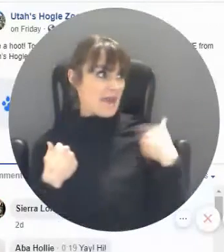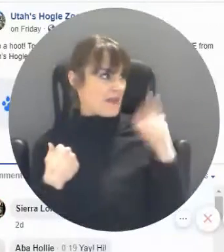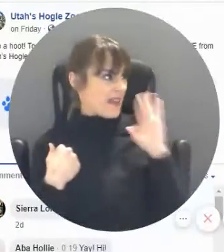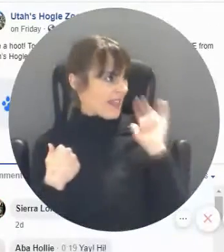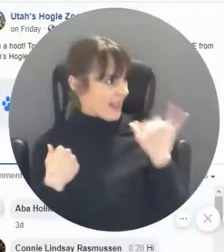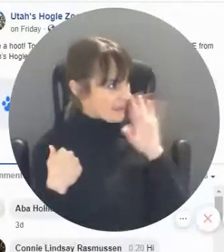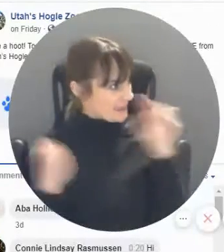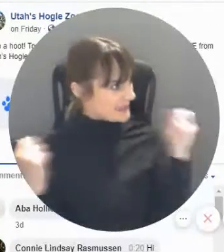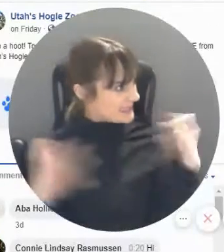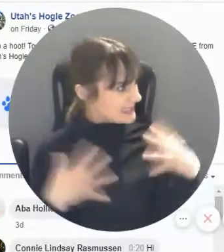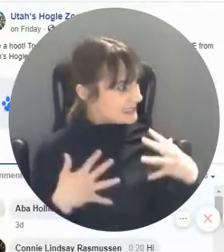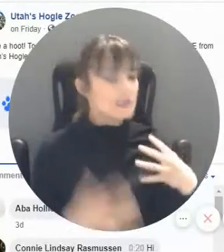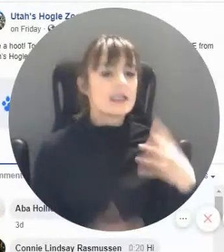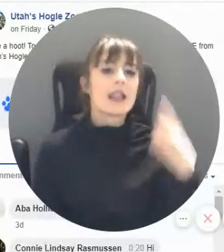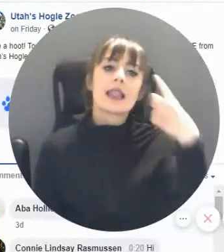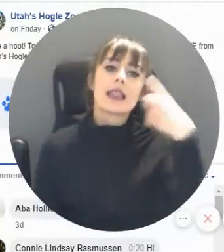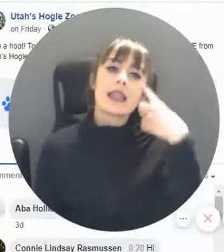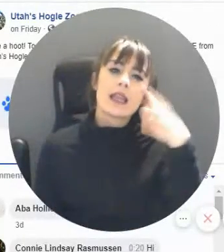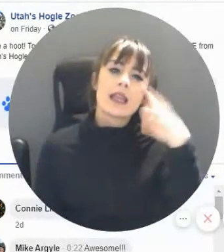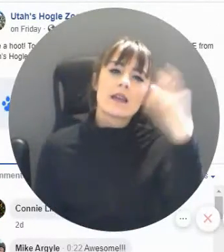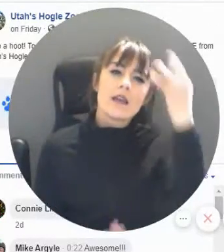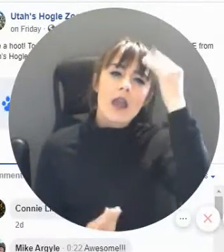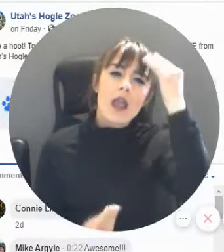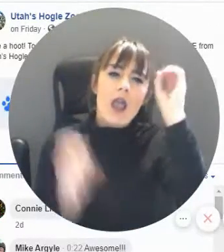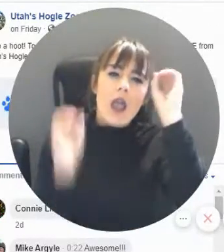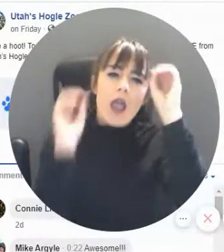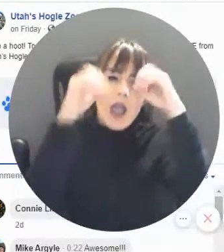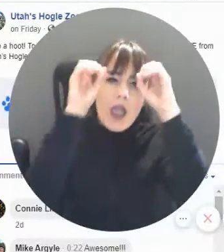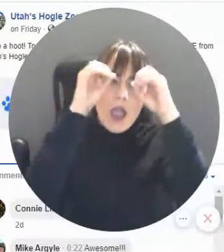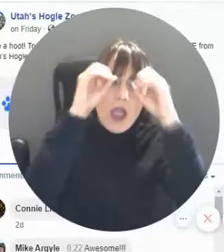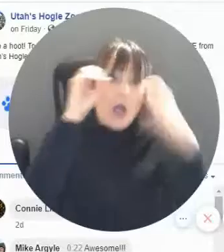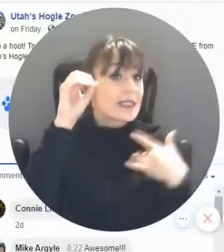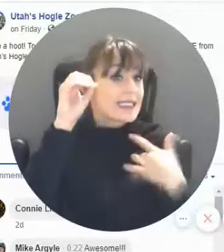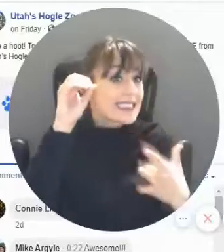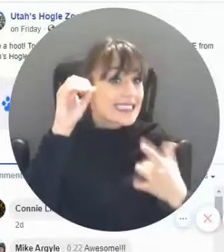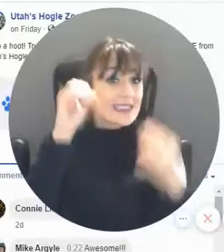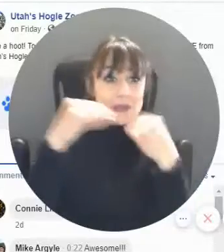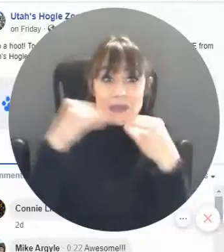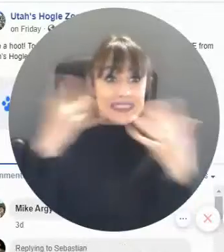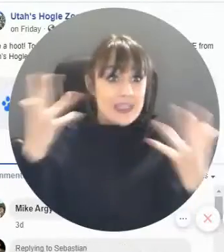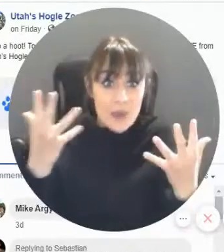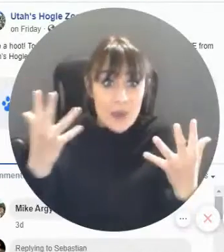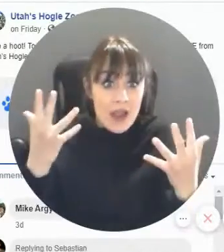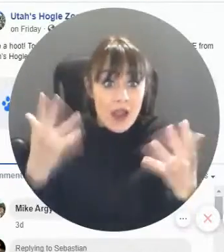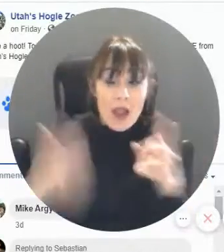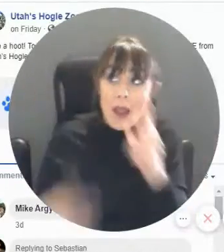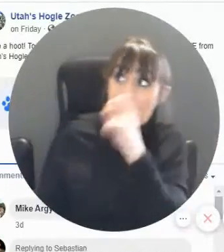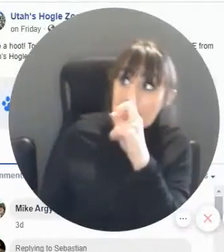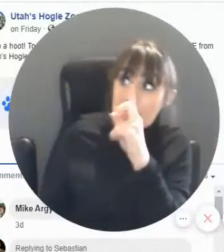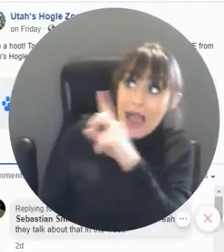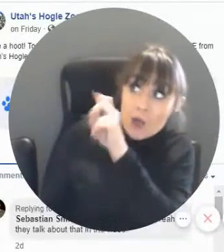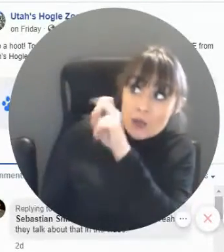Brad: Think of what an owl's main diet is. (Other voice): A mouse? Brad: It is a mouse!!